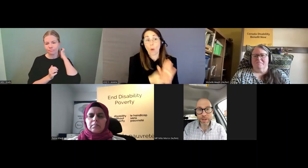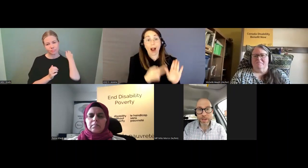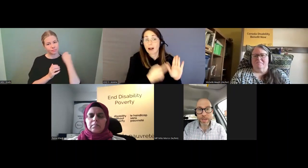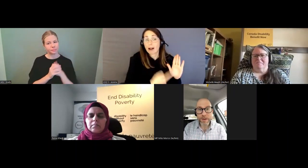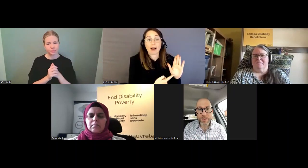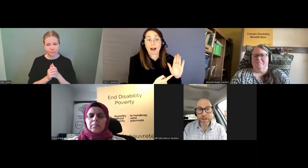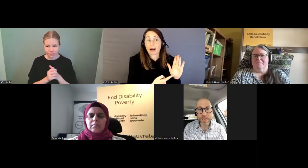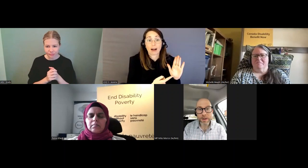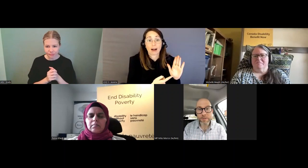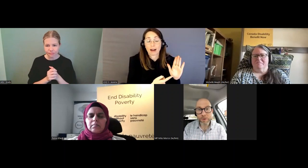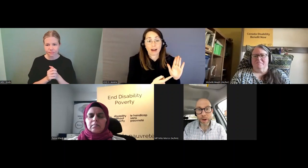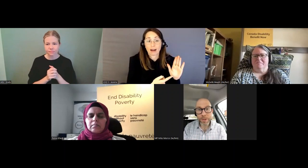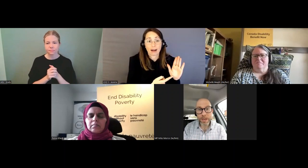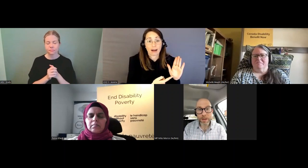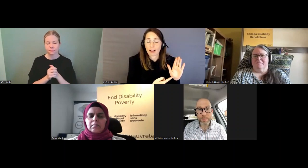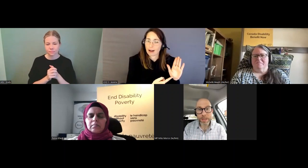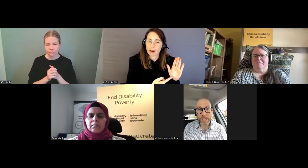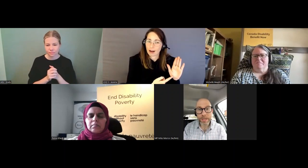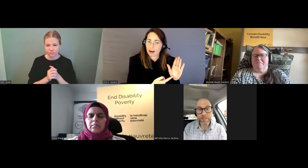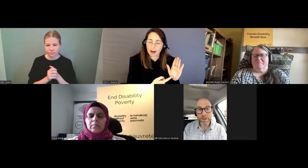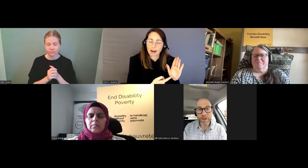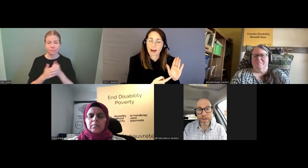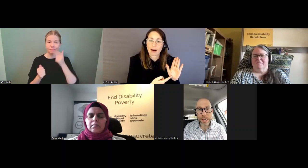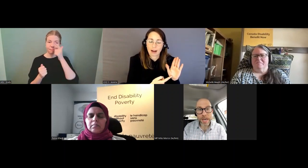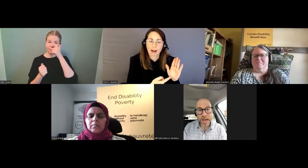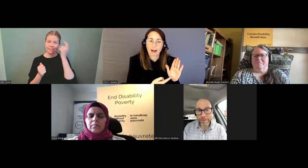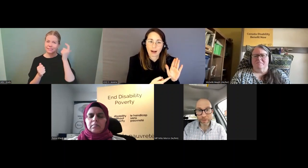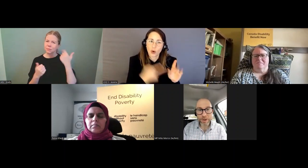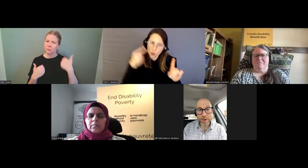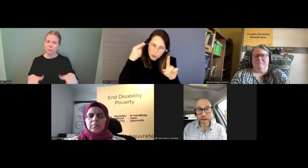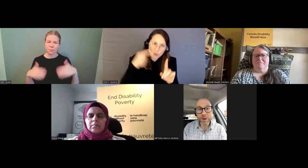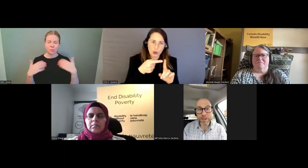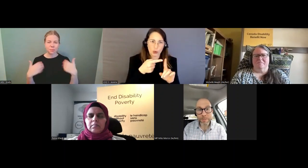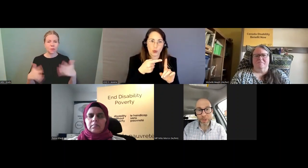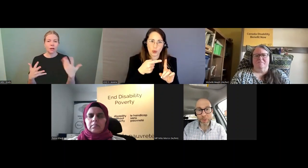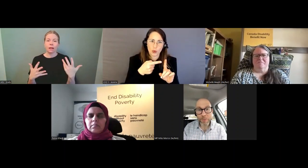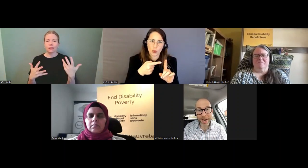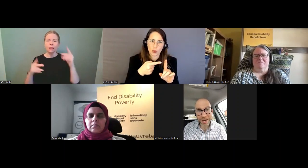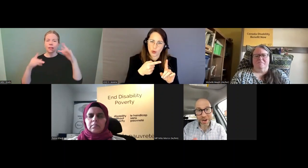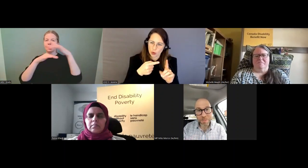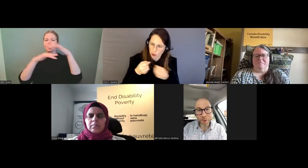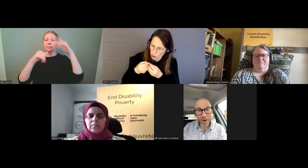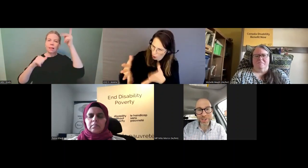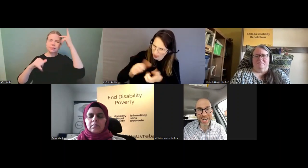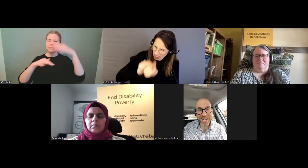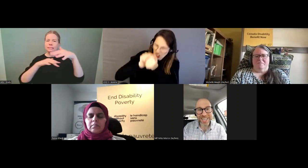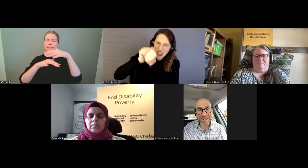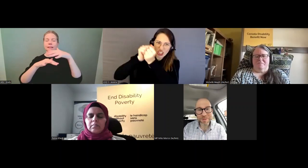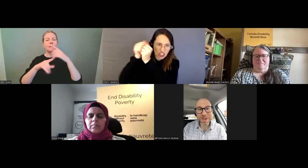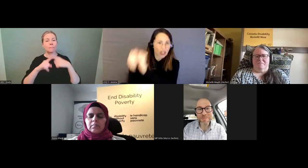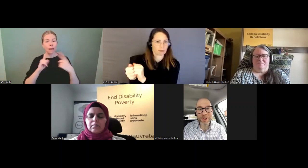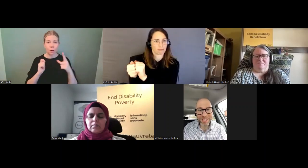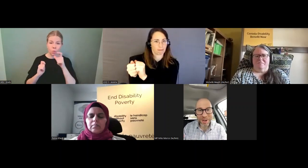I'VE SEEN FROM THE DISABILITY COMMUNITY EVERY STEP OF THE WAY, PUSHING ELECTED PEOPLE TO